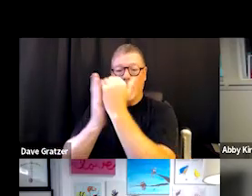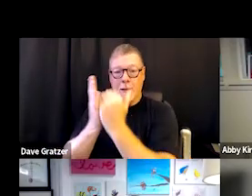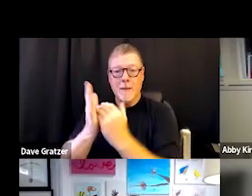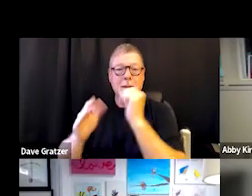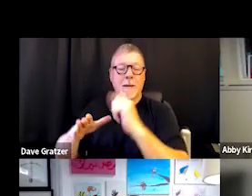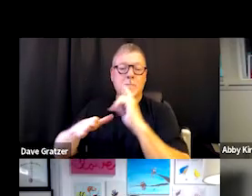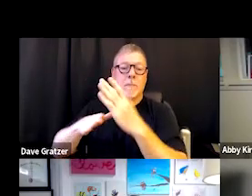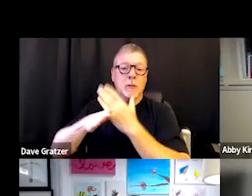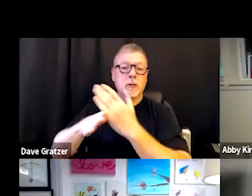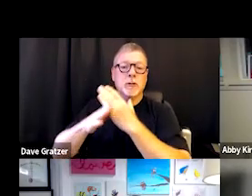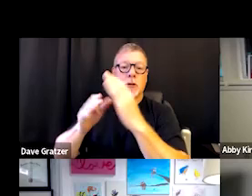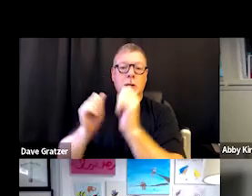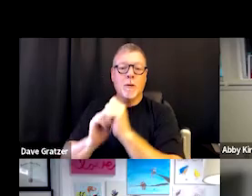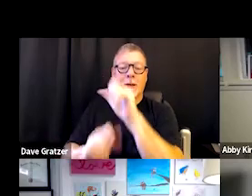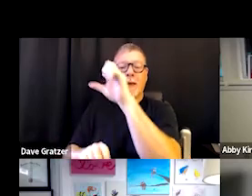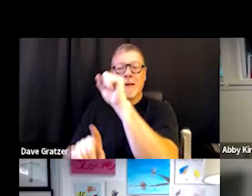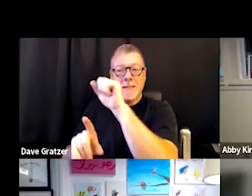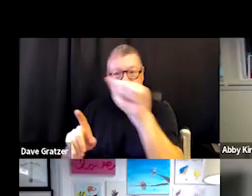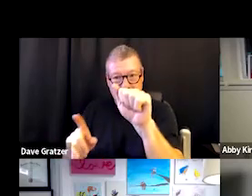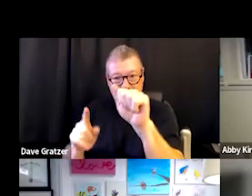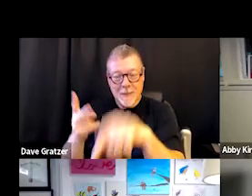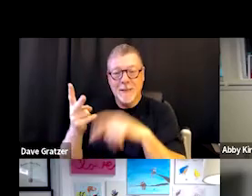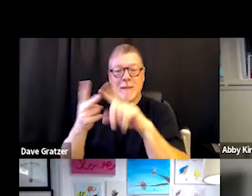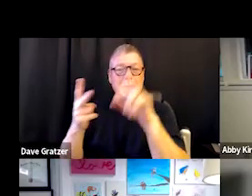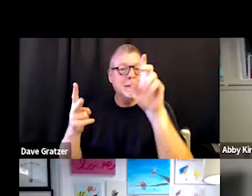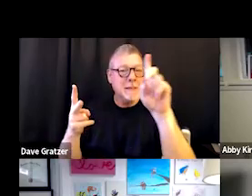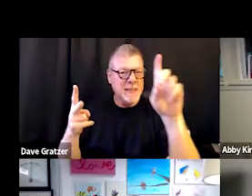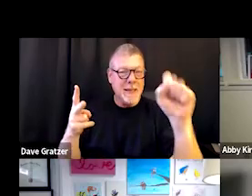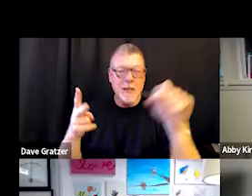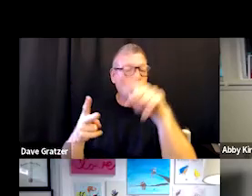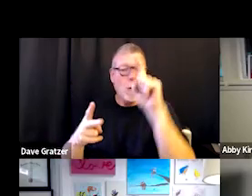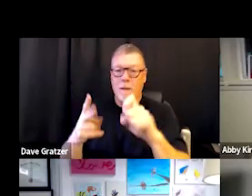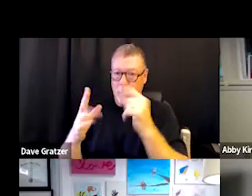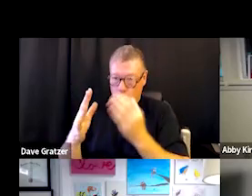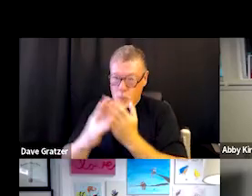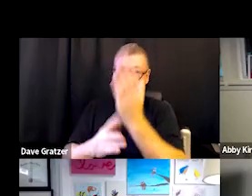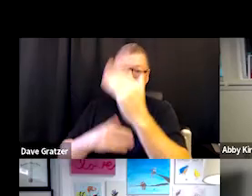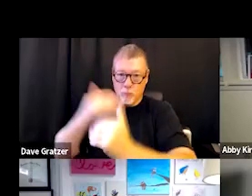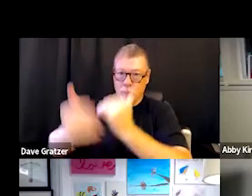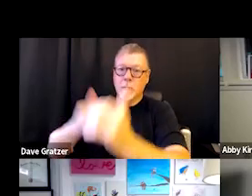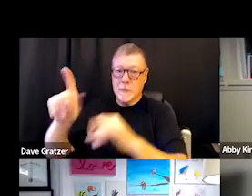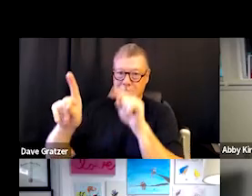with SSA or DDS, you need to go through that process. You wanna check with your state lead there.